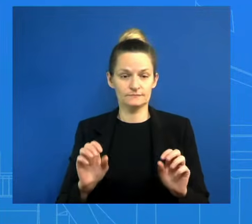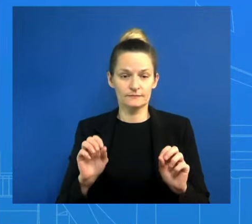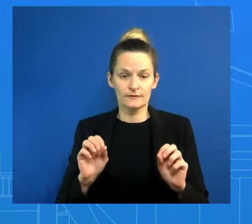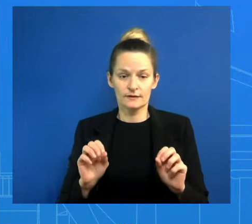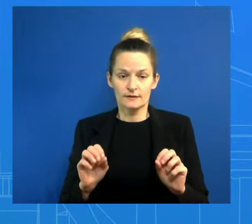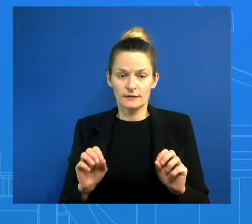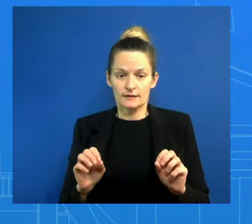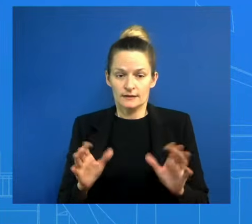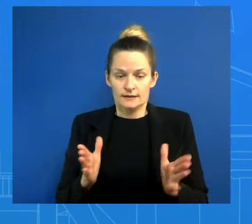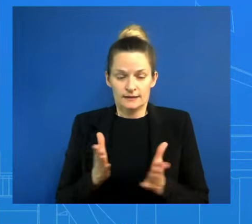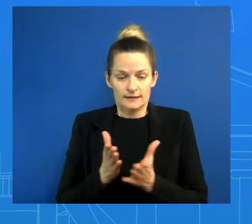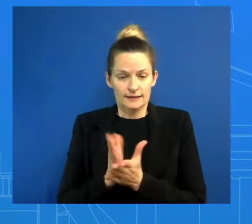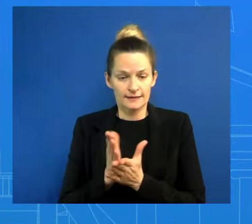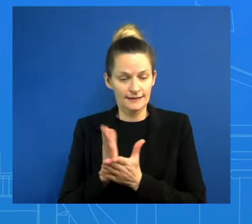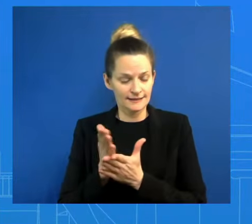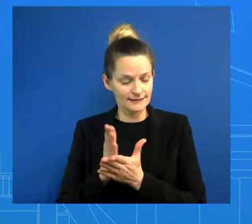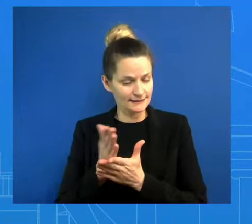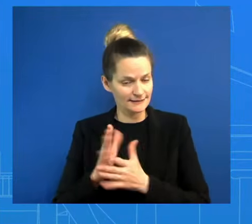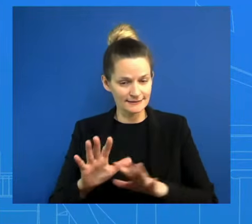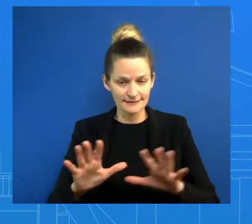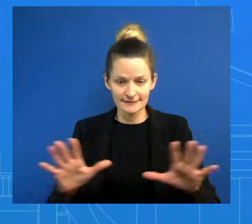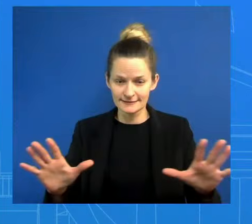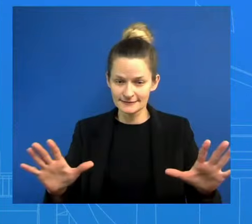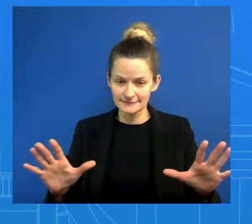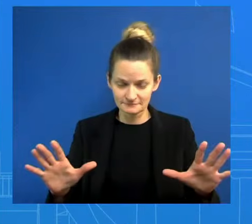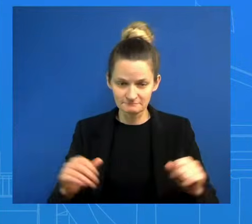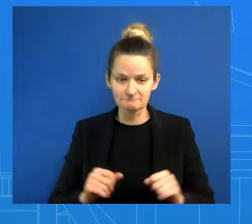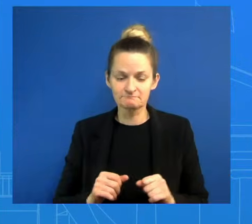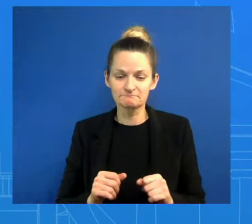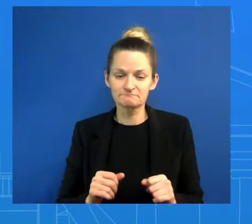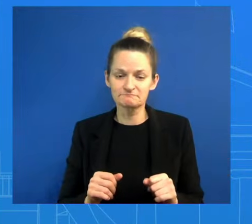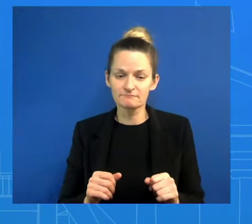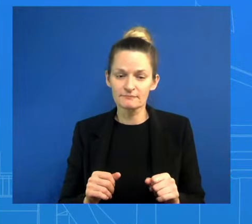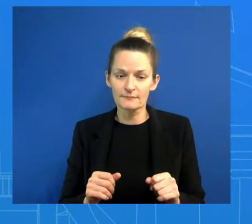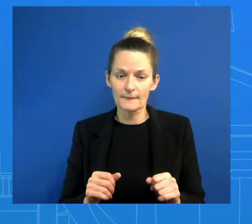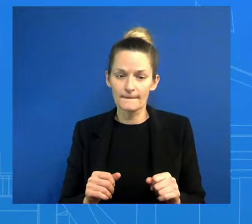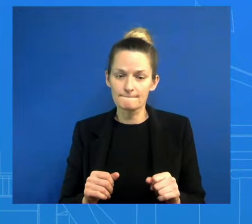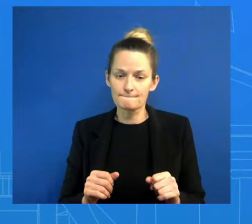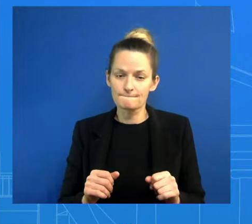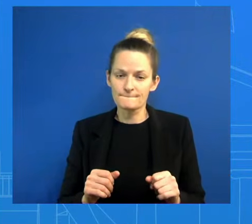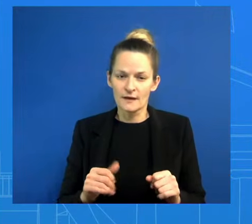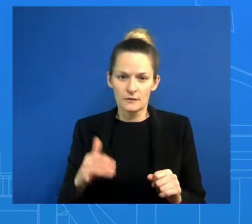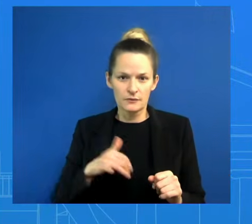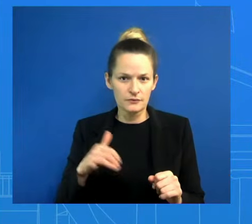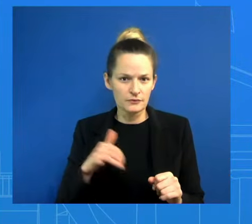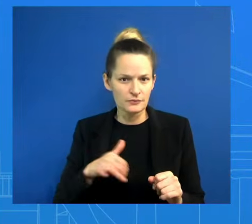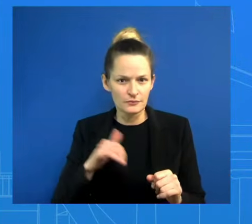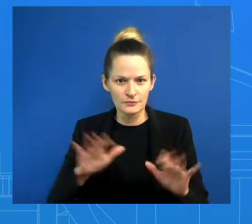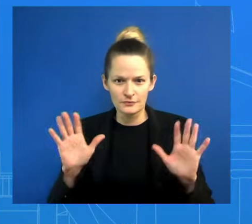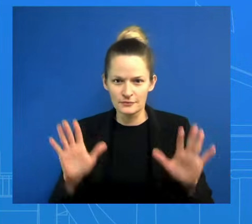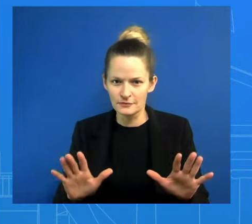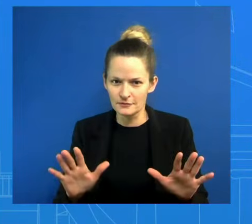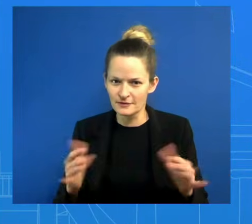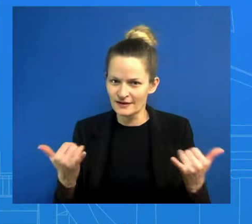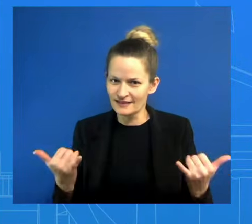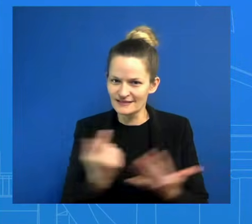Okay, so we are rounding out another big week here at the White House and a lot of great news for the American people.